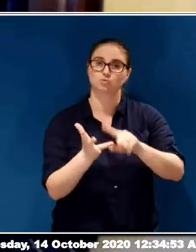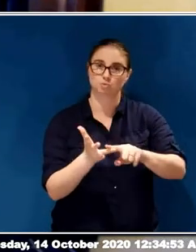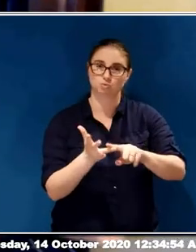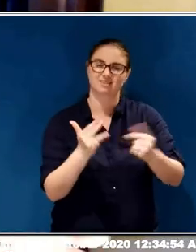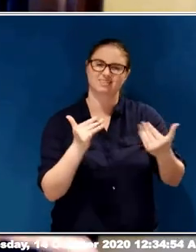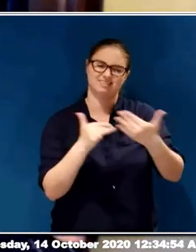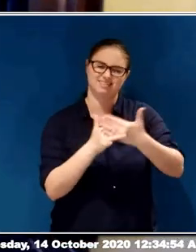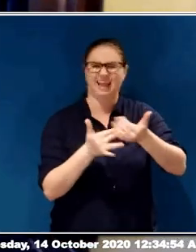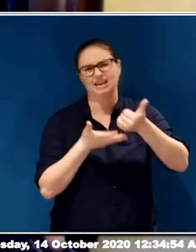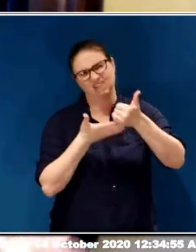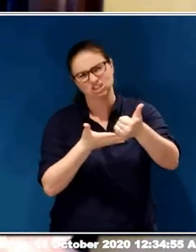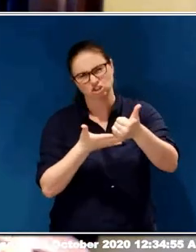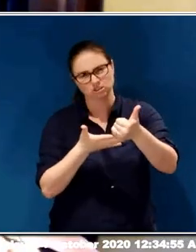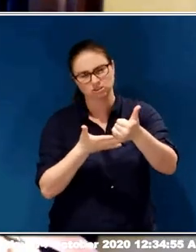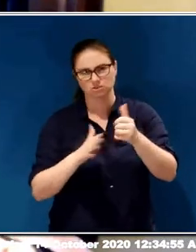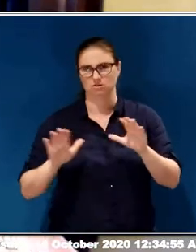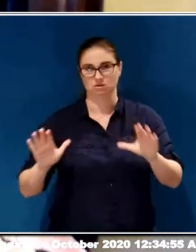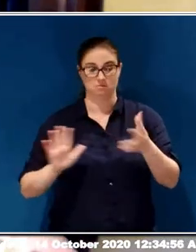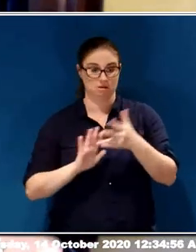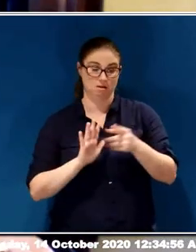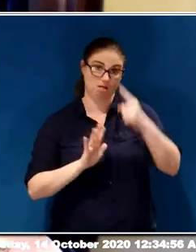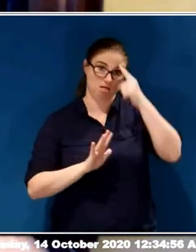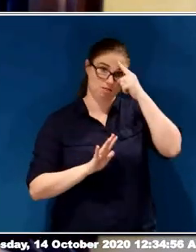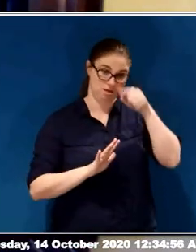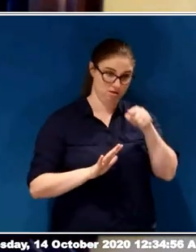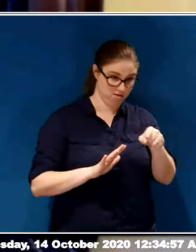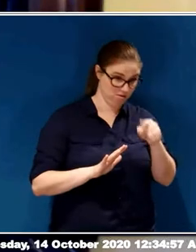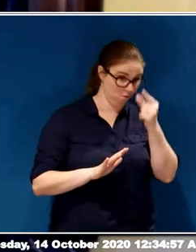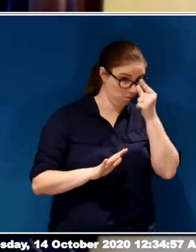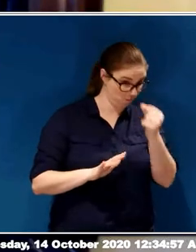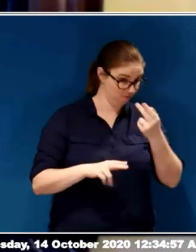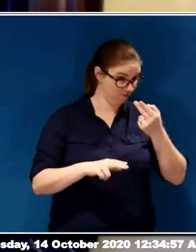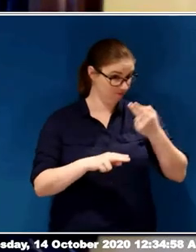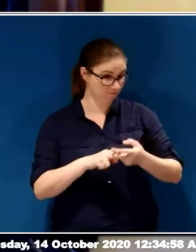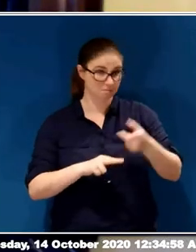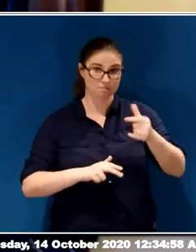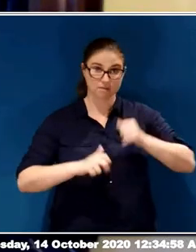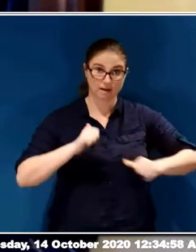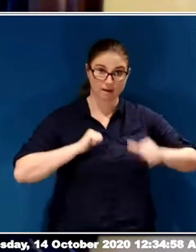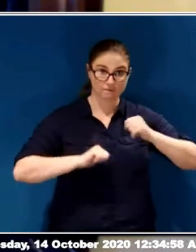social competencies or for academic support and competencies.